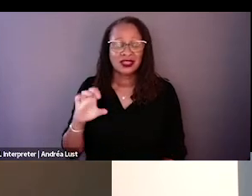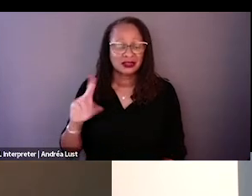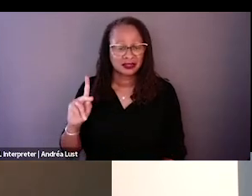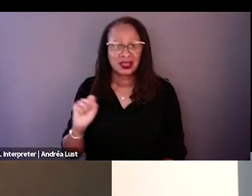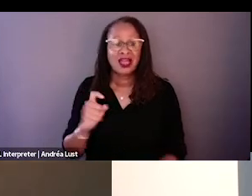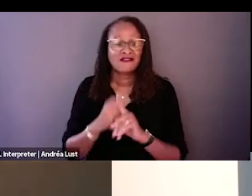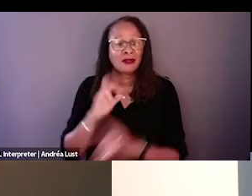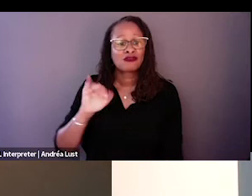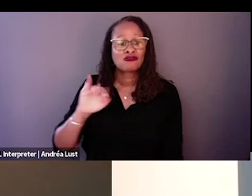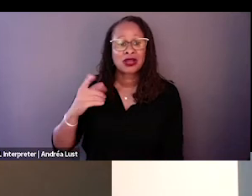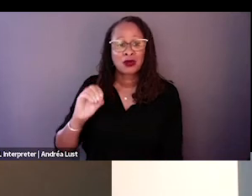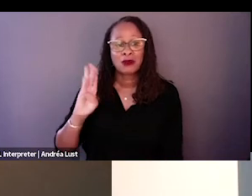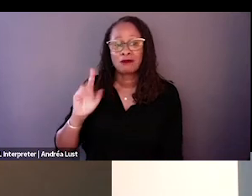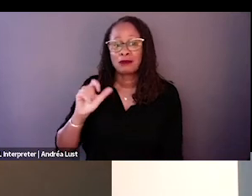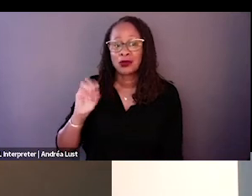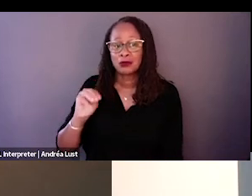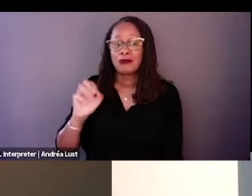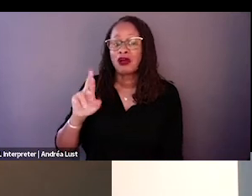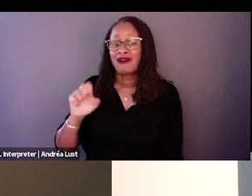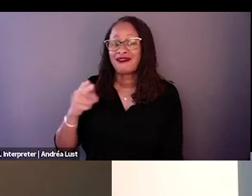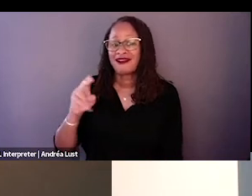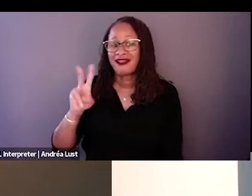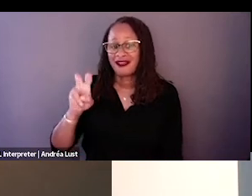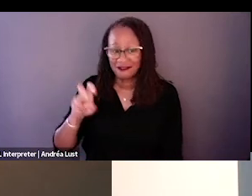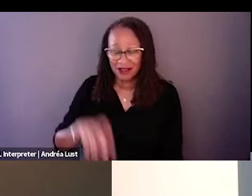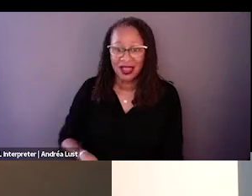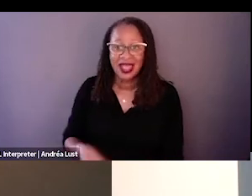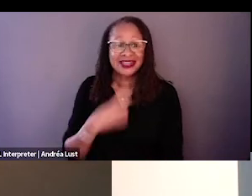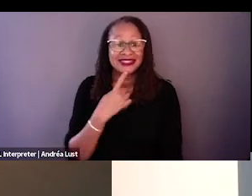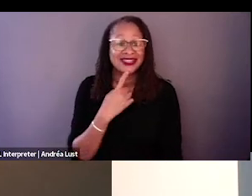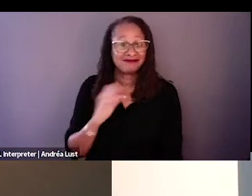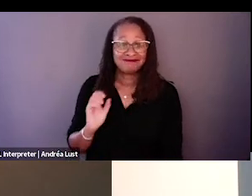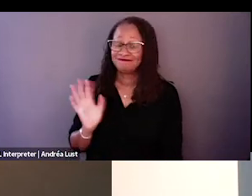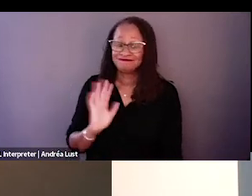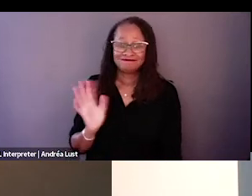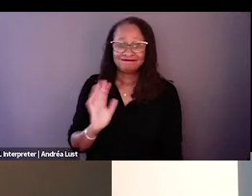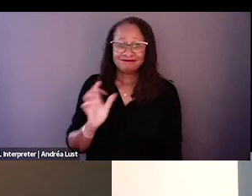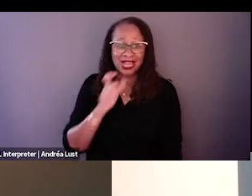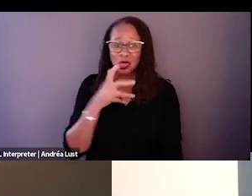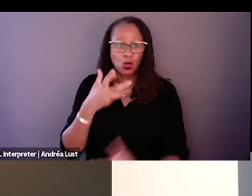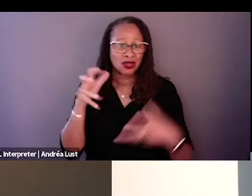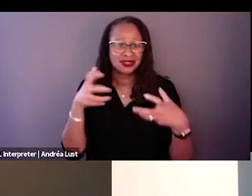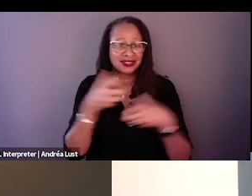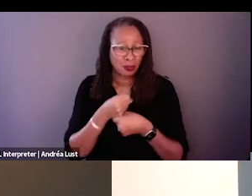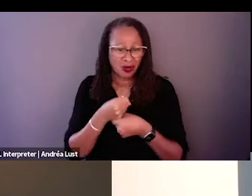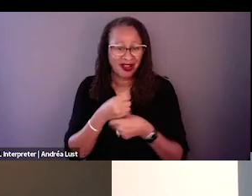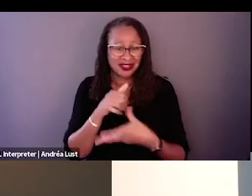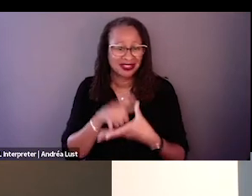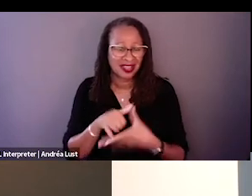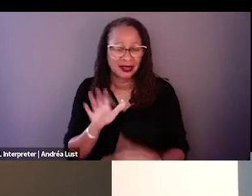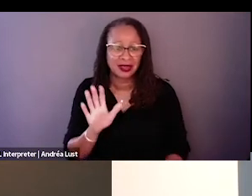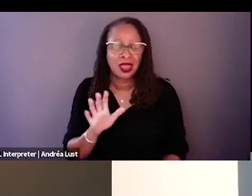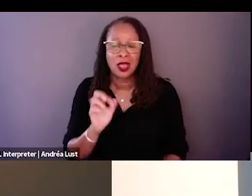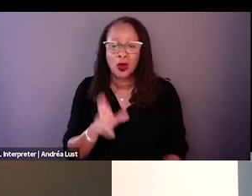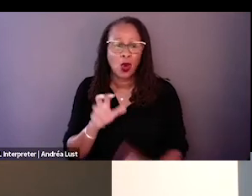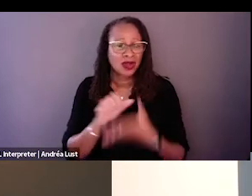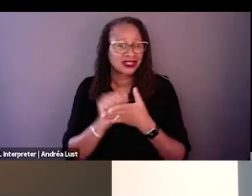made aware of the actions that we have, concrete and metaphorically, I would say.